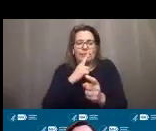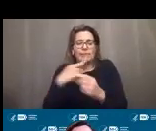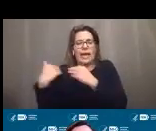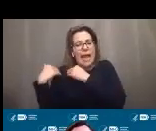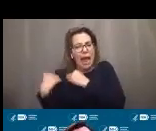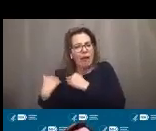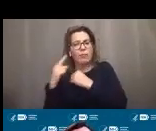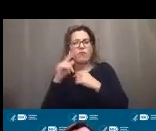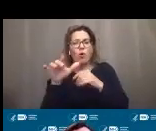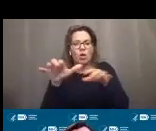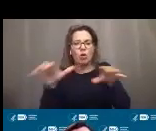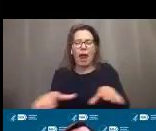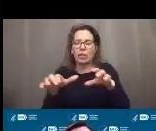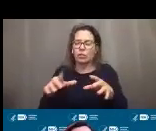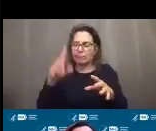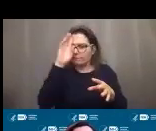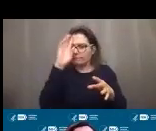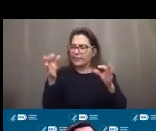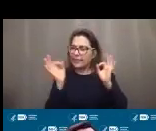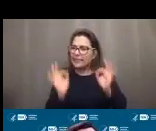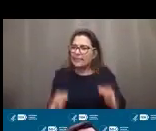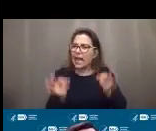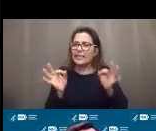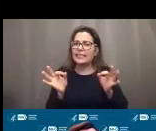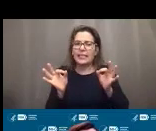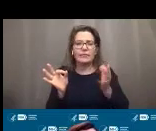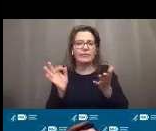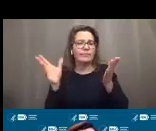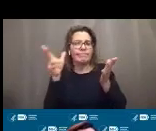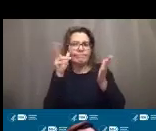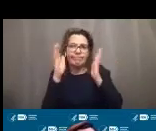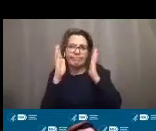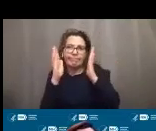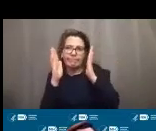and leading those around you, being a good mentor, is fantastic.